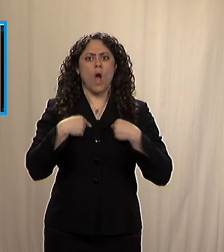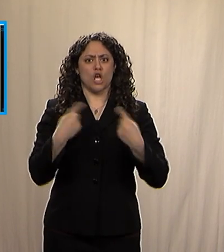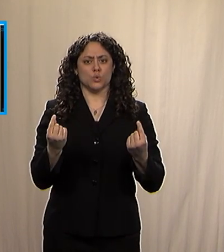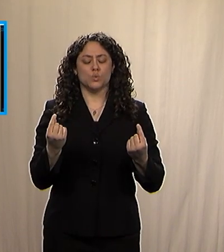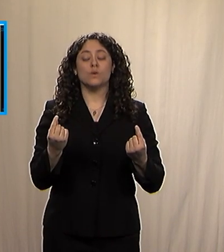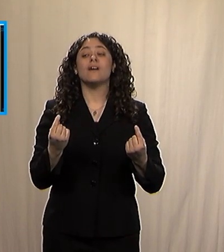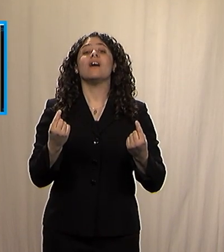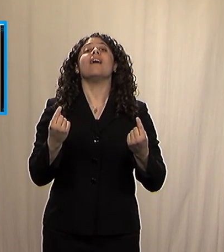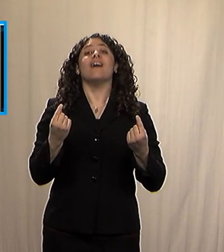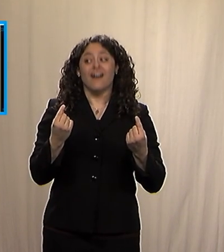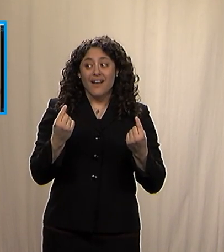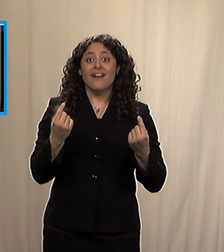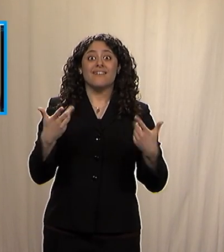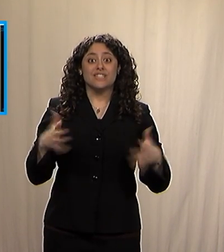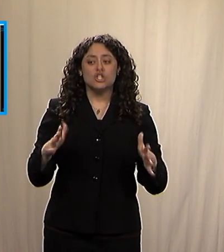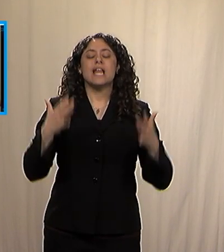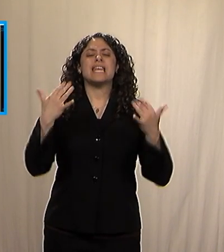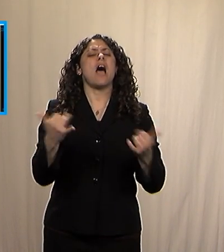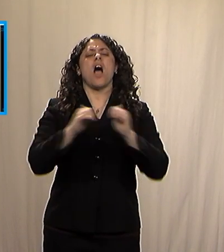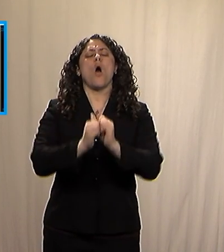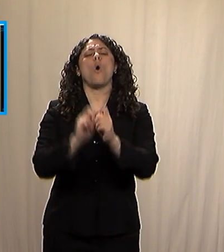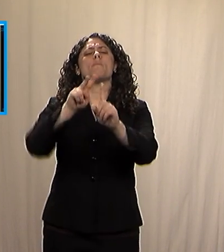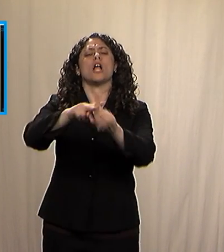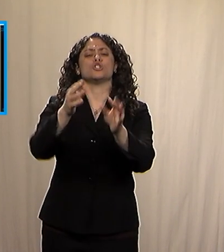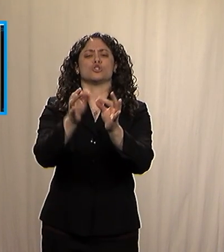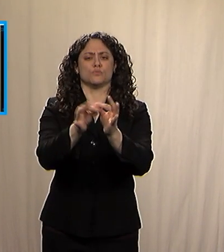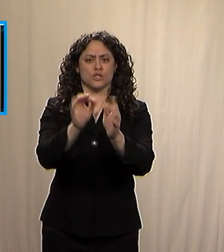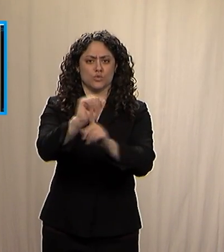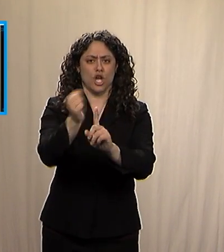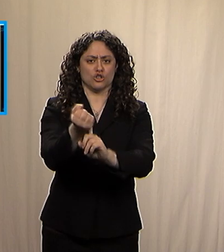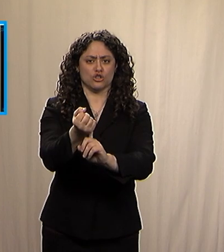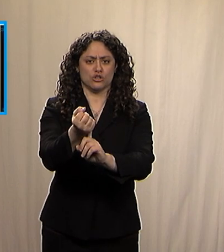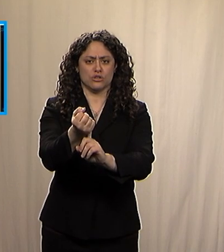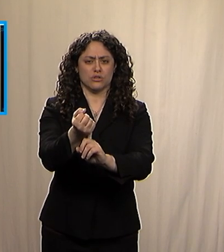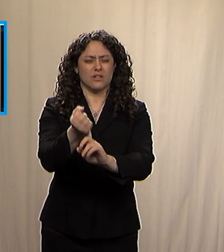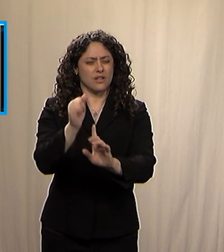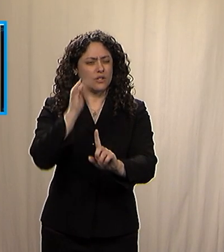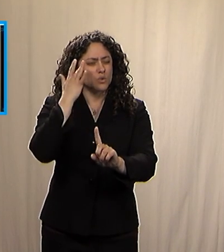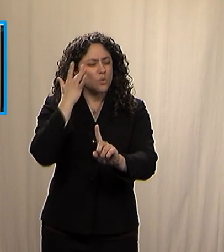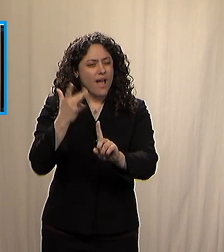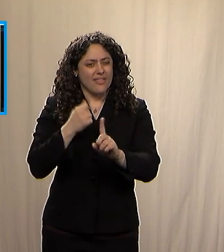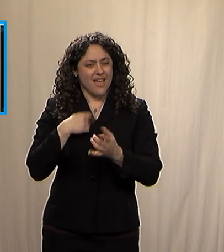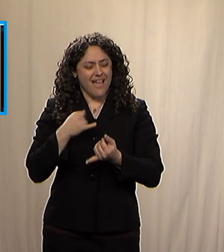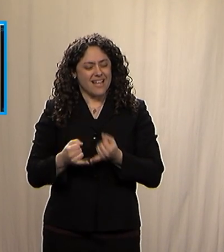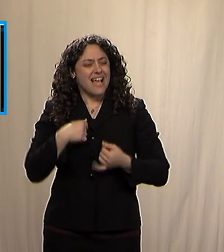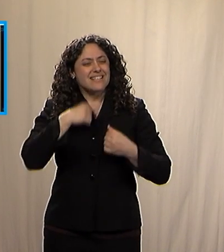That's why I mentioned toward the end that I think it's important that students have a sense of their linguistic skill.